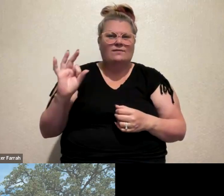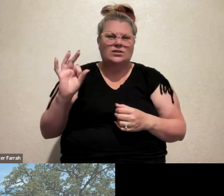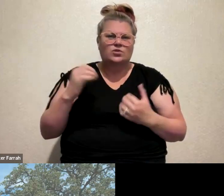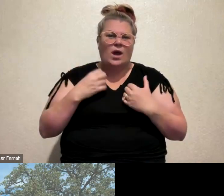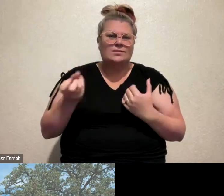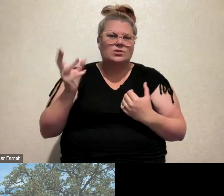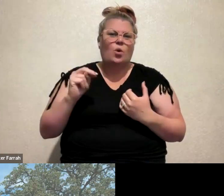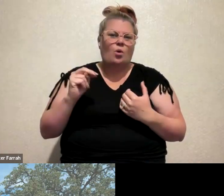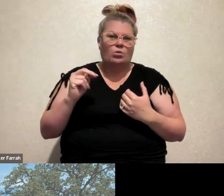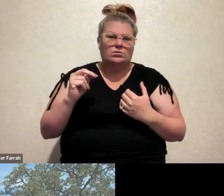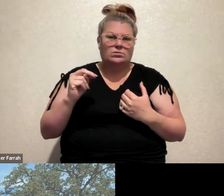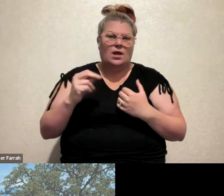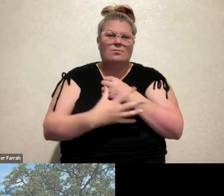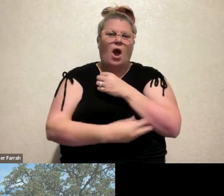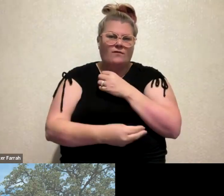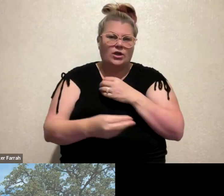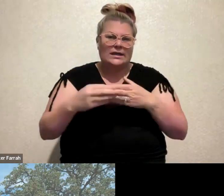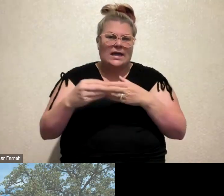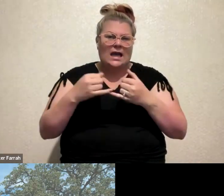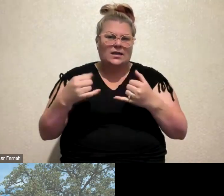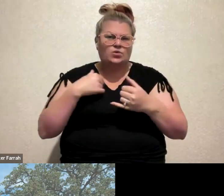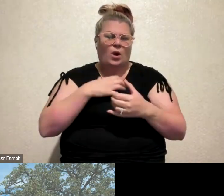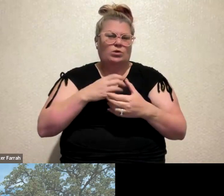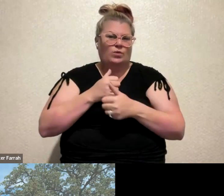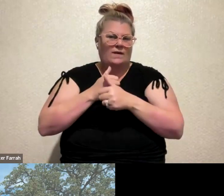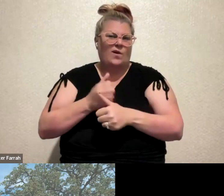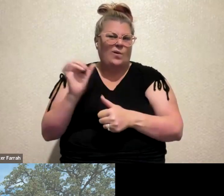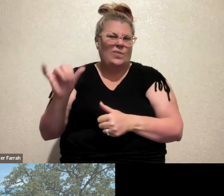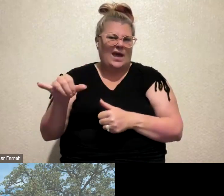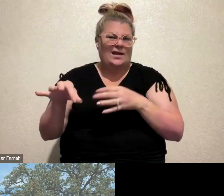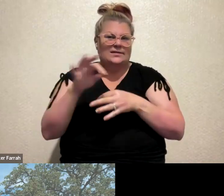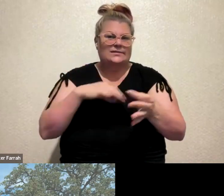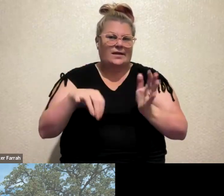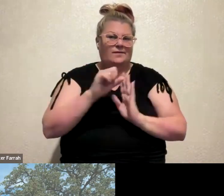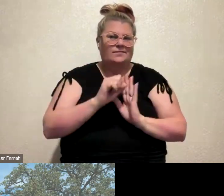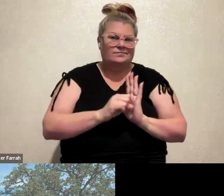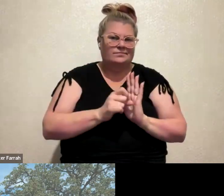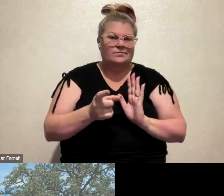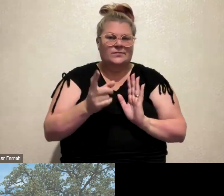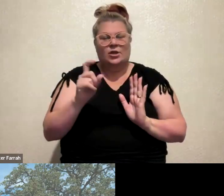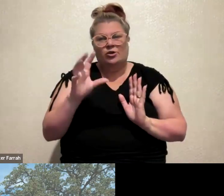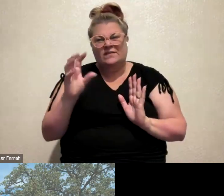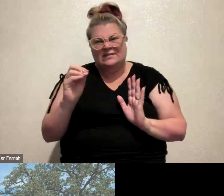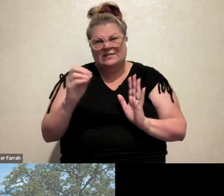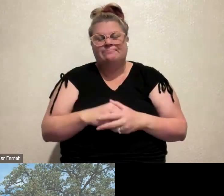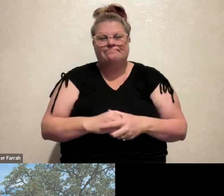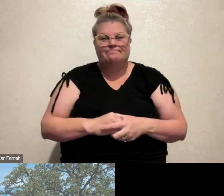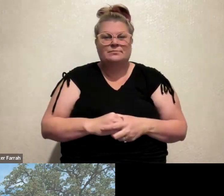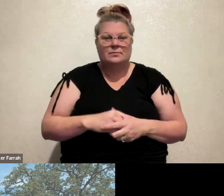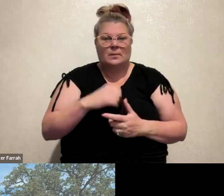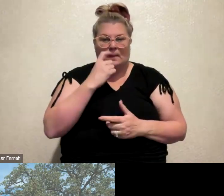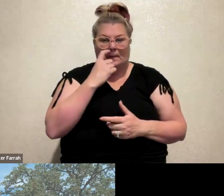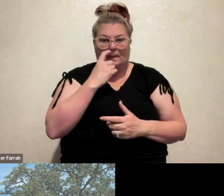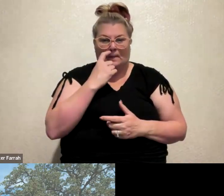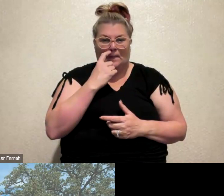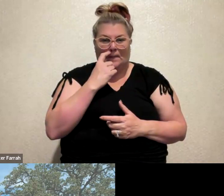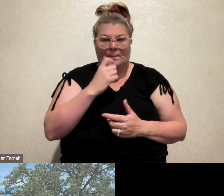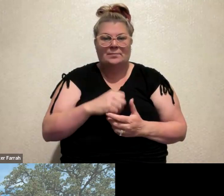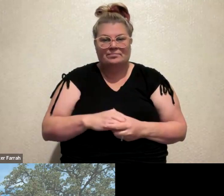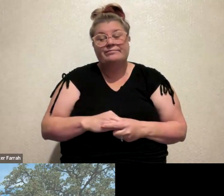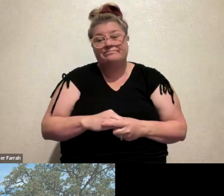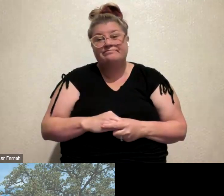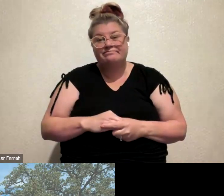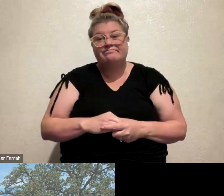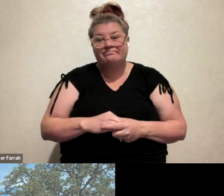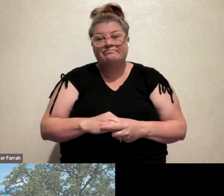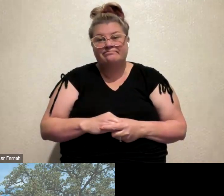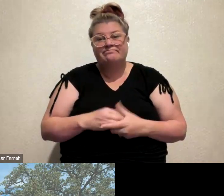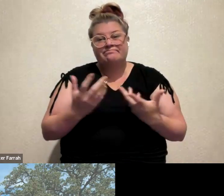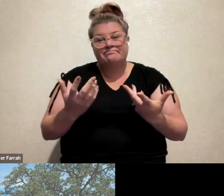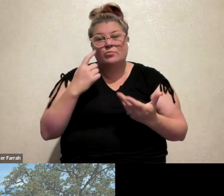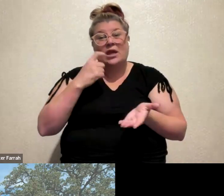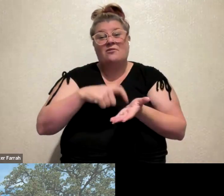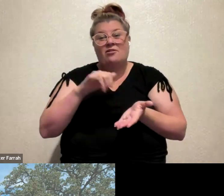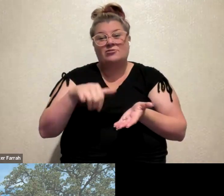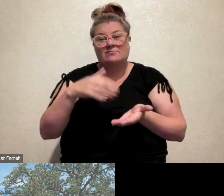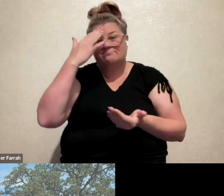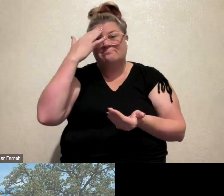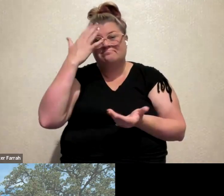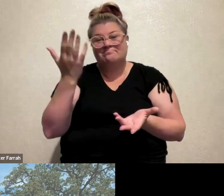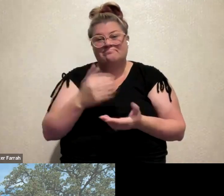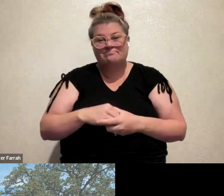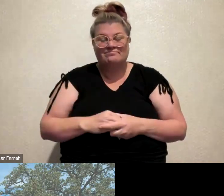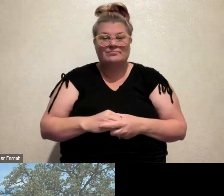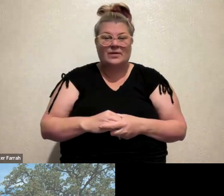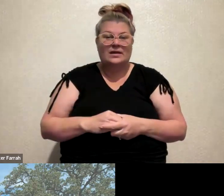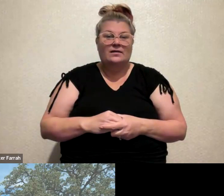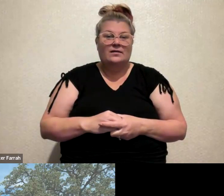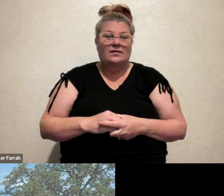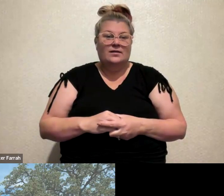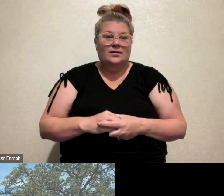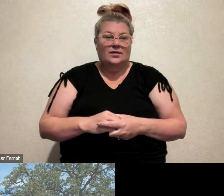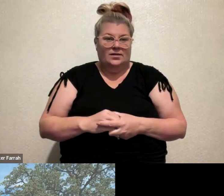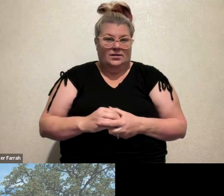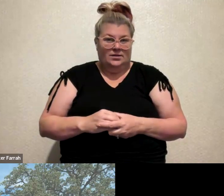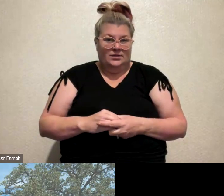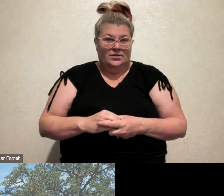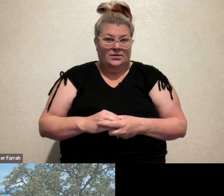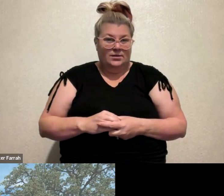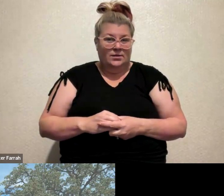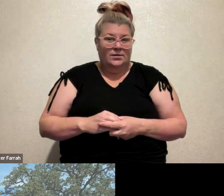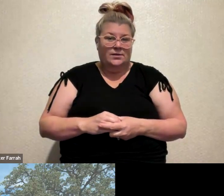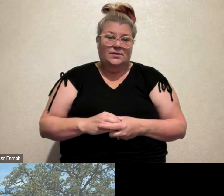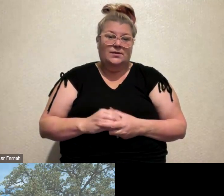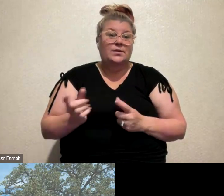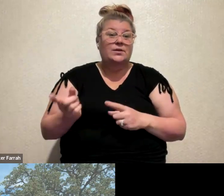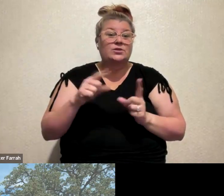guidelines so I wish we could follow those. Yes, I we acknowledge that. Great. So thank you Evy for